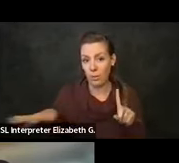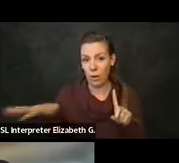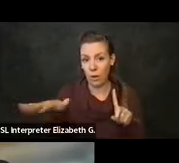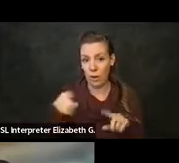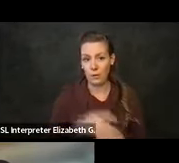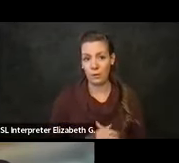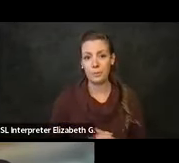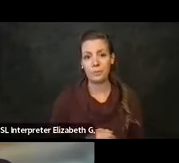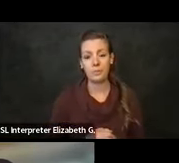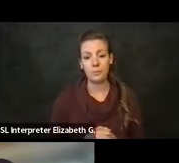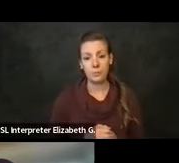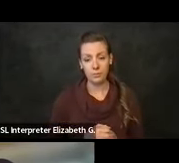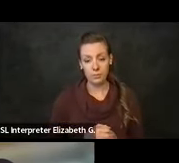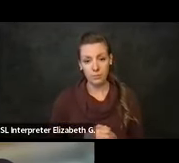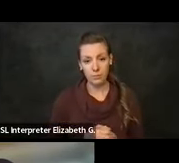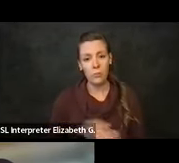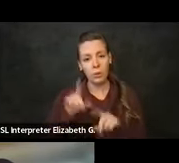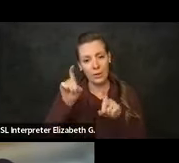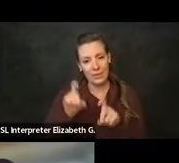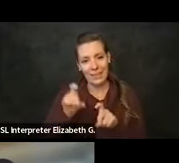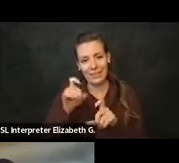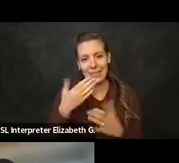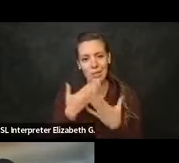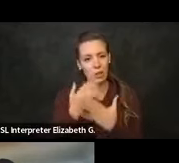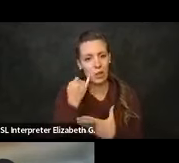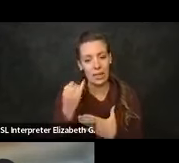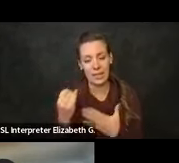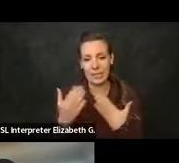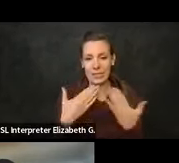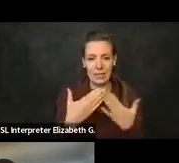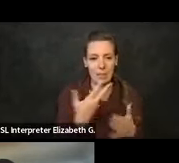So testing is a good idea whether you're vaccinated or not, and we encourage people